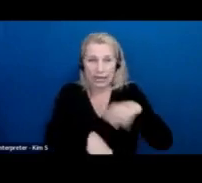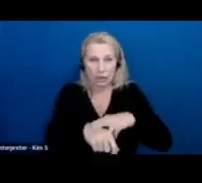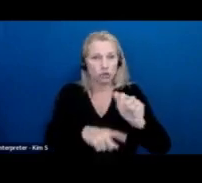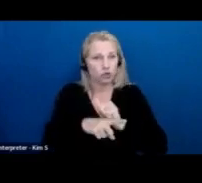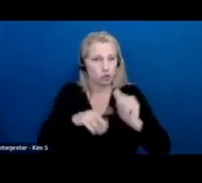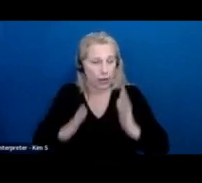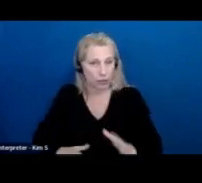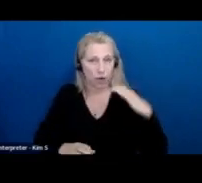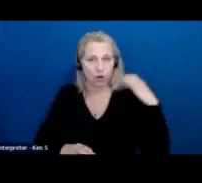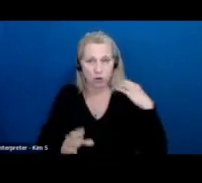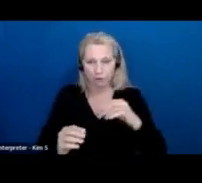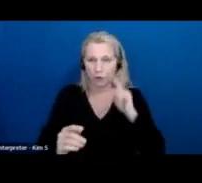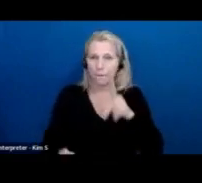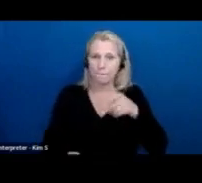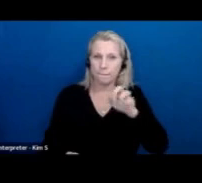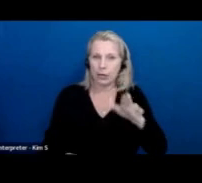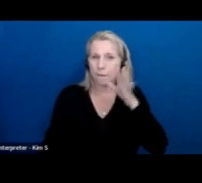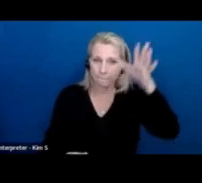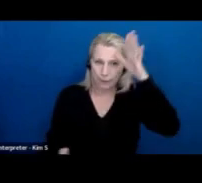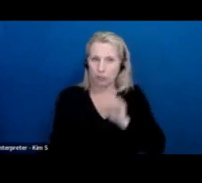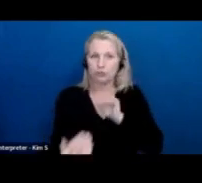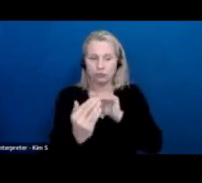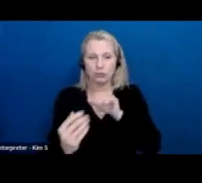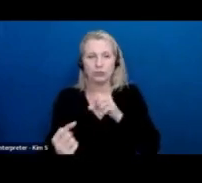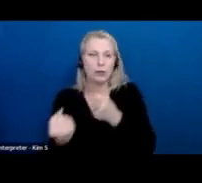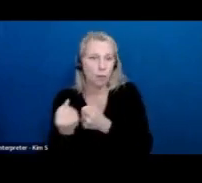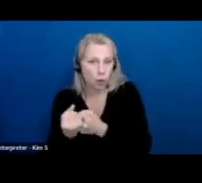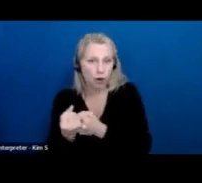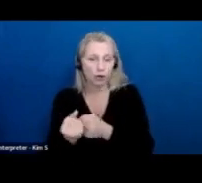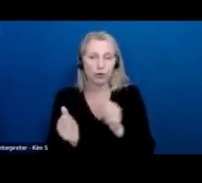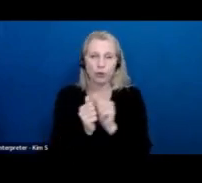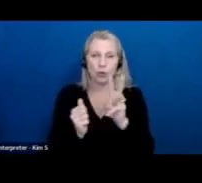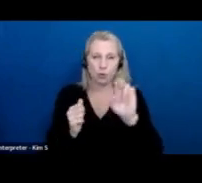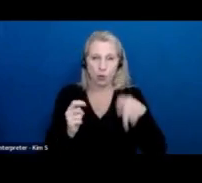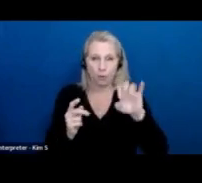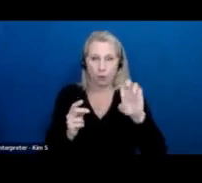for peer parents support and wraparound. While Tony's expertise spans system and